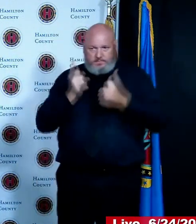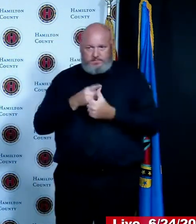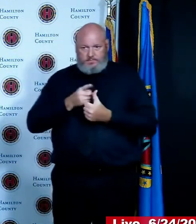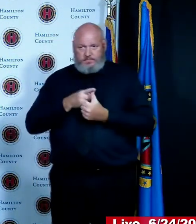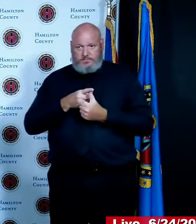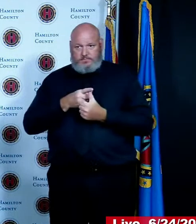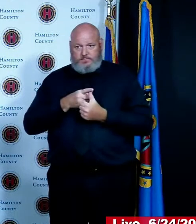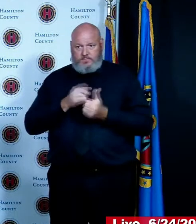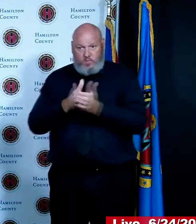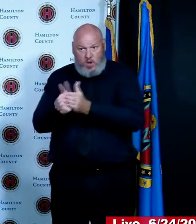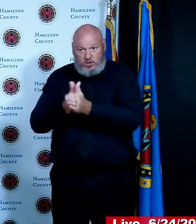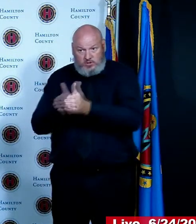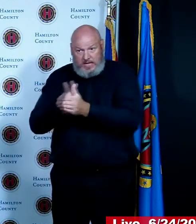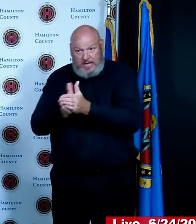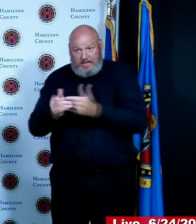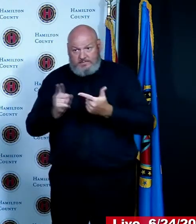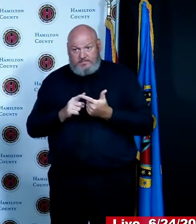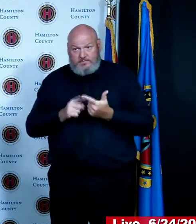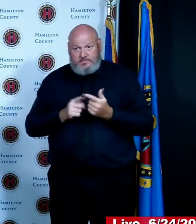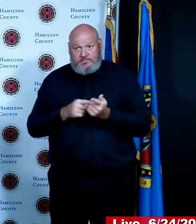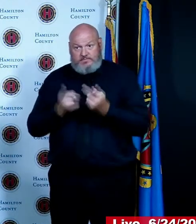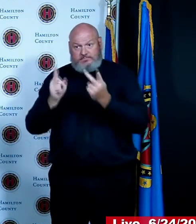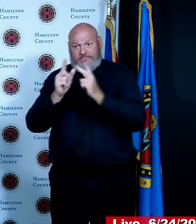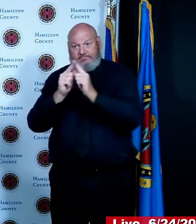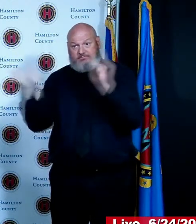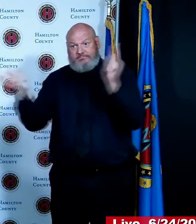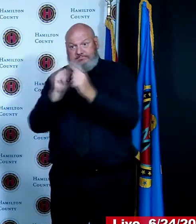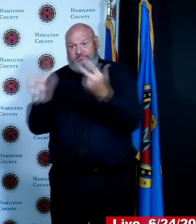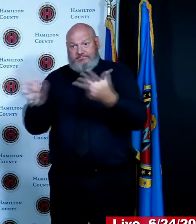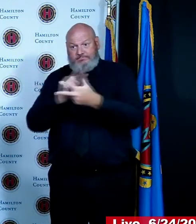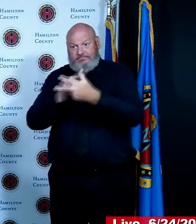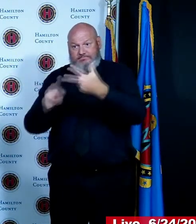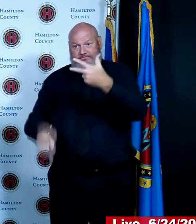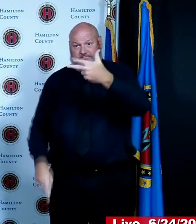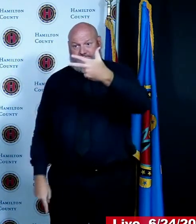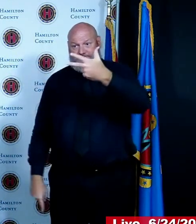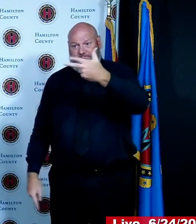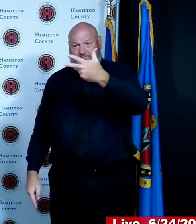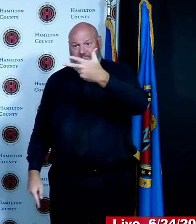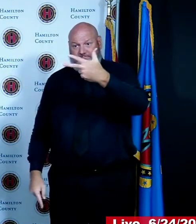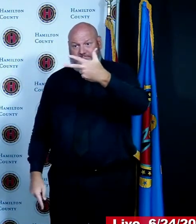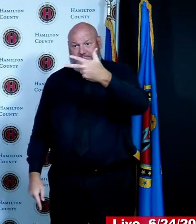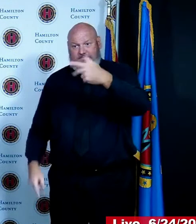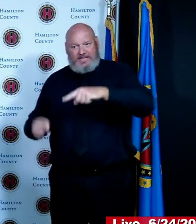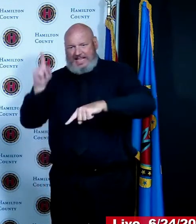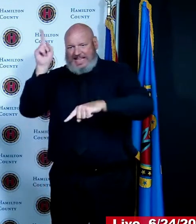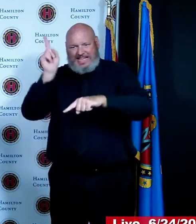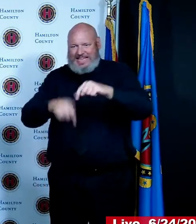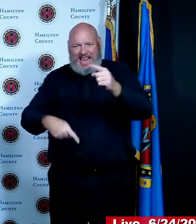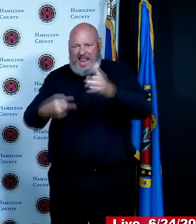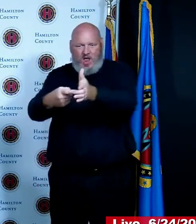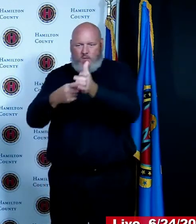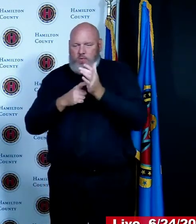general health district and require it has to come from the state of Ohio so we are in communication with the State Department of Health and talking about